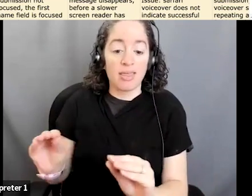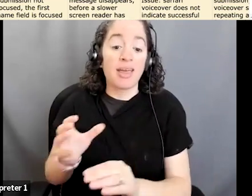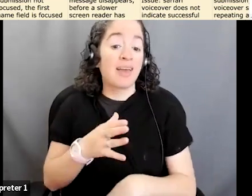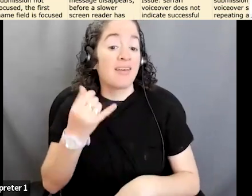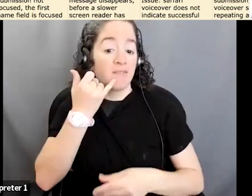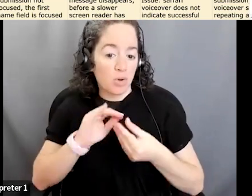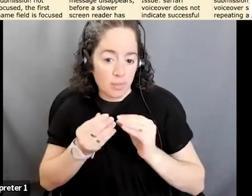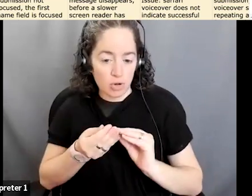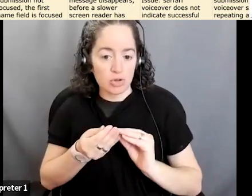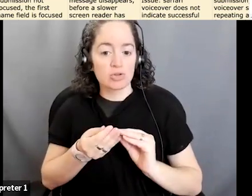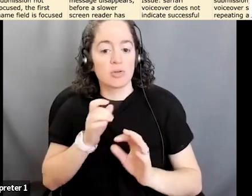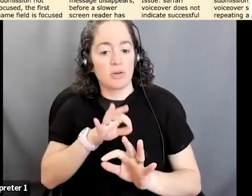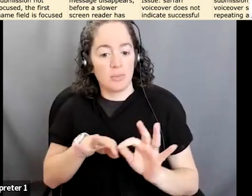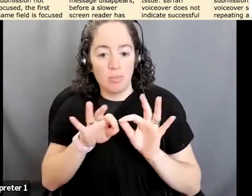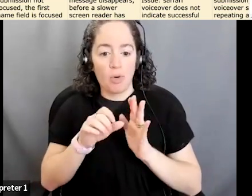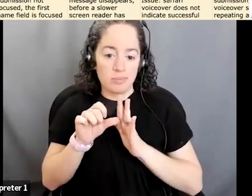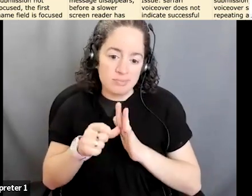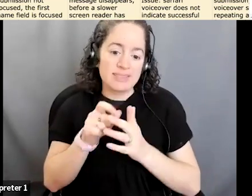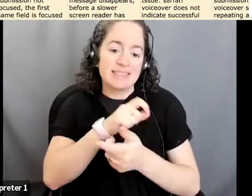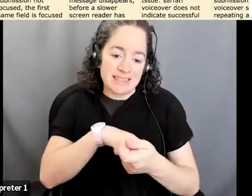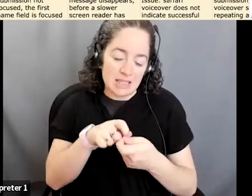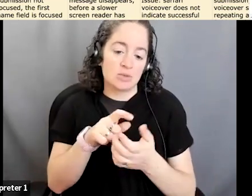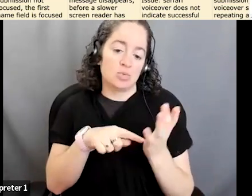exactly the formatting that people need to use.